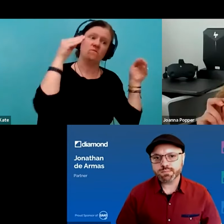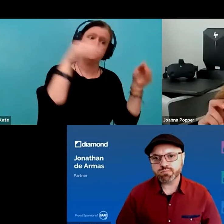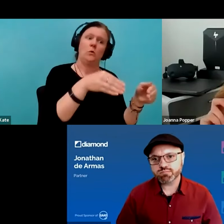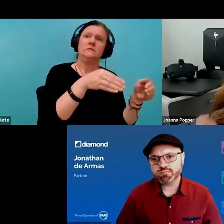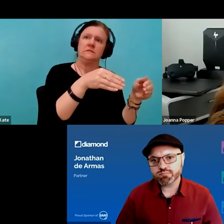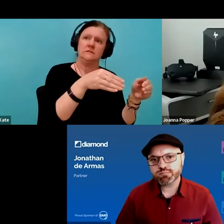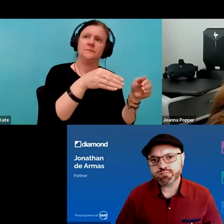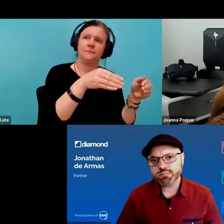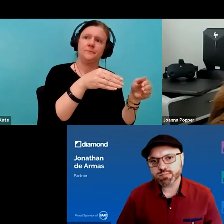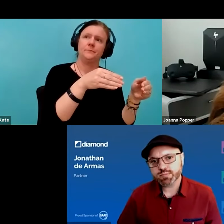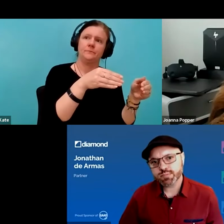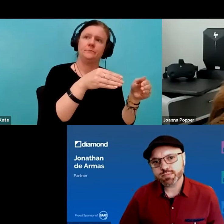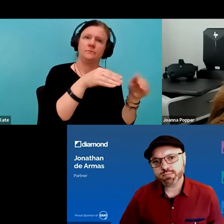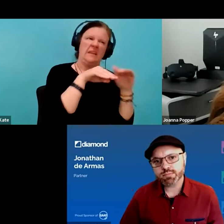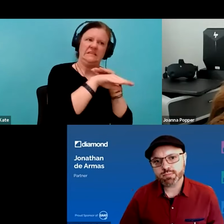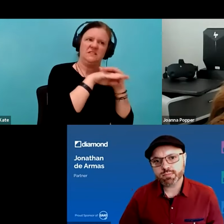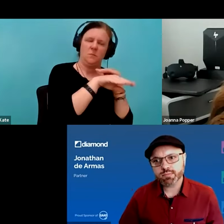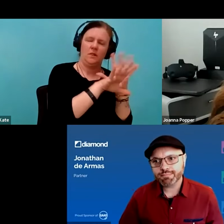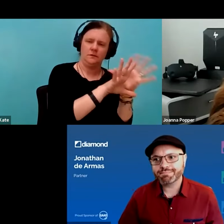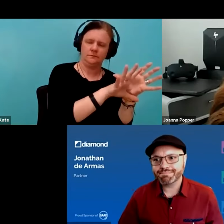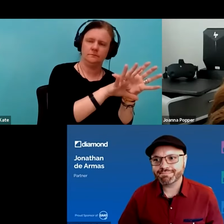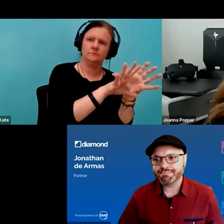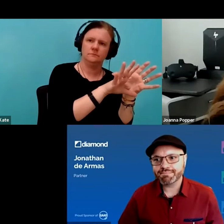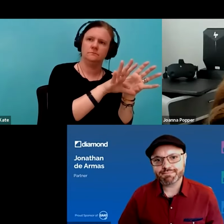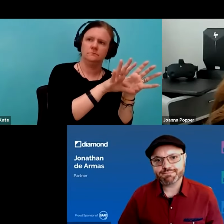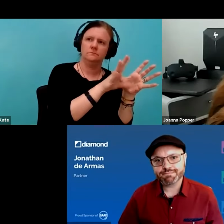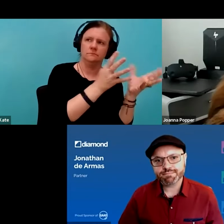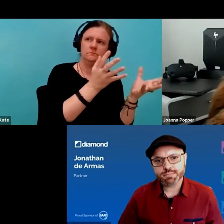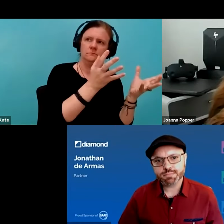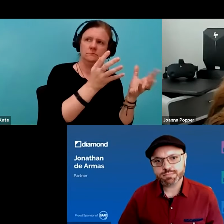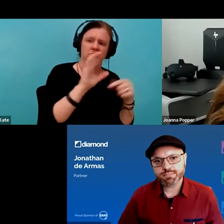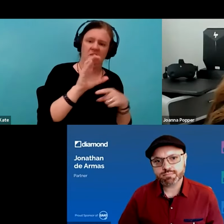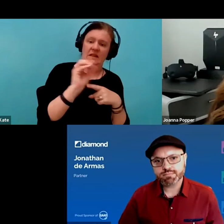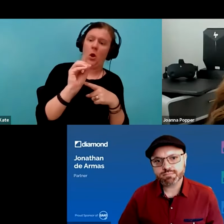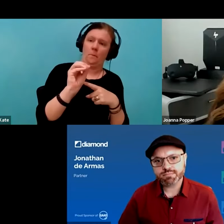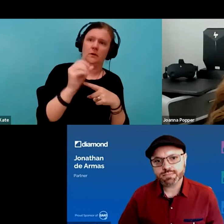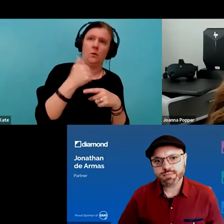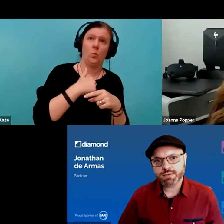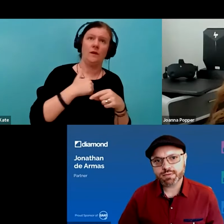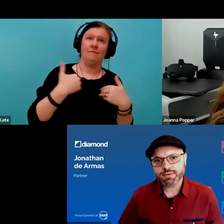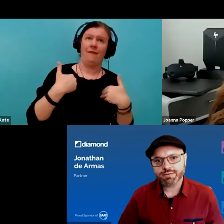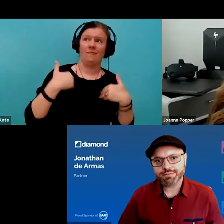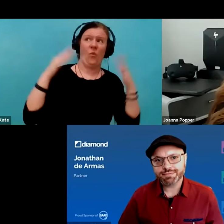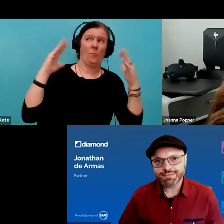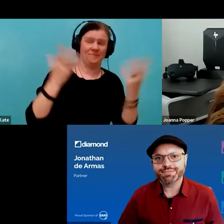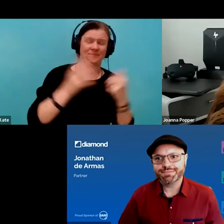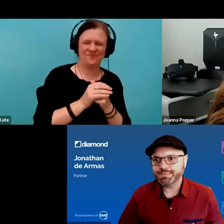on accessibility and and certainly a company that we have great hopes for the future.